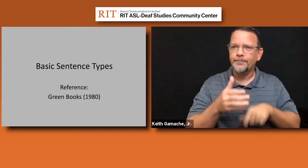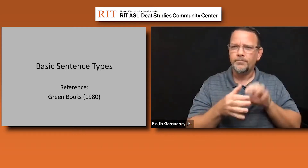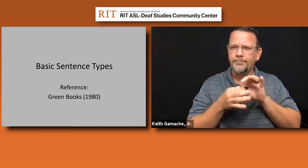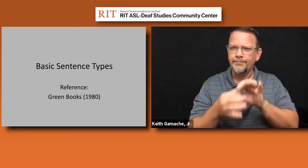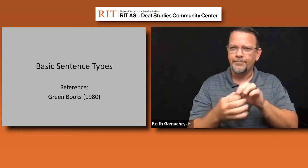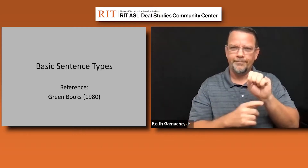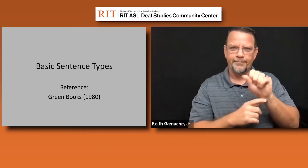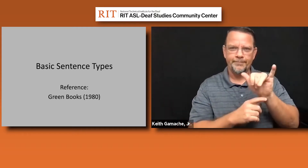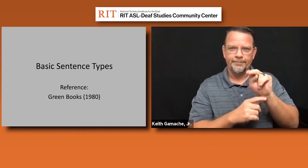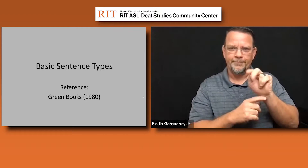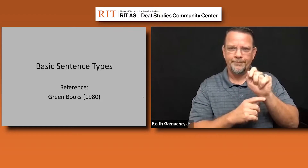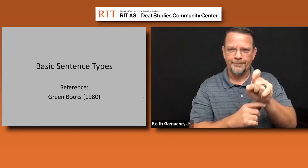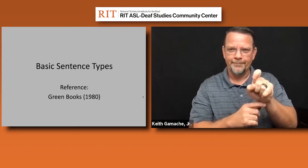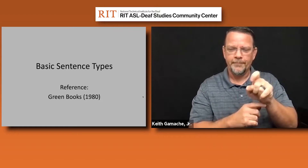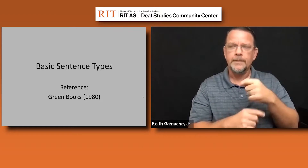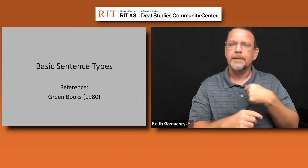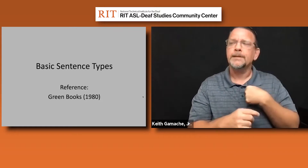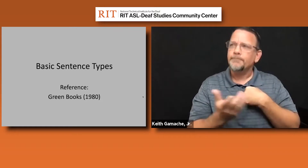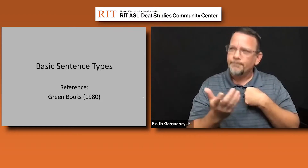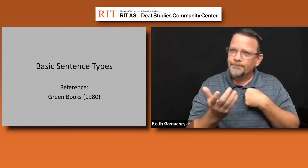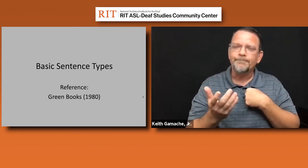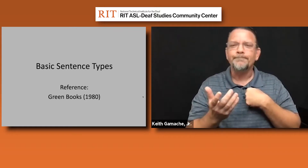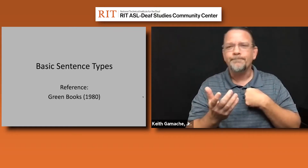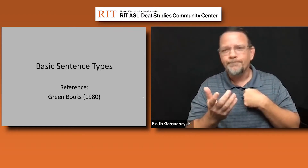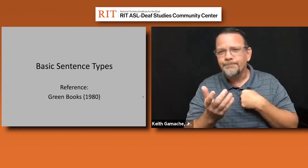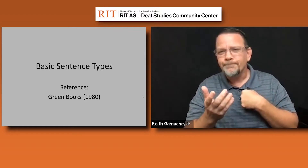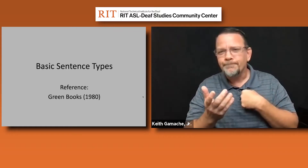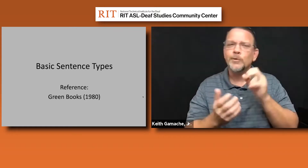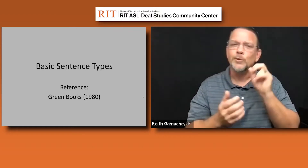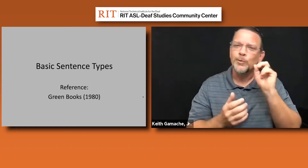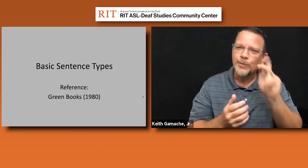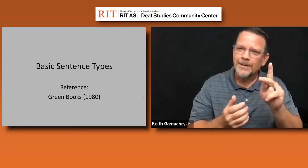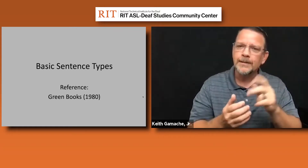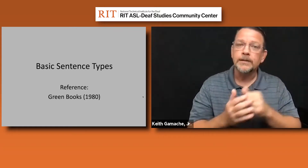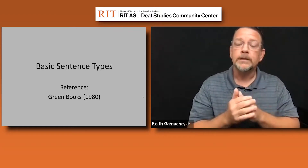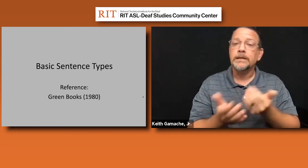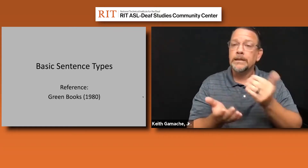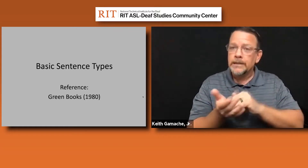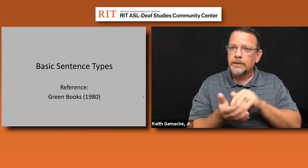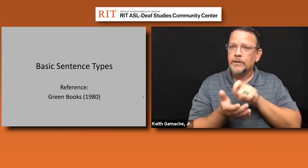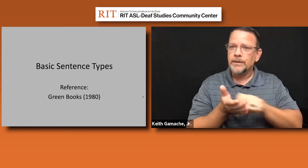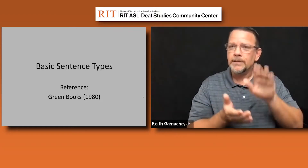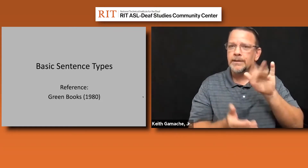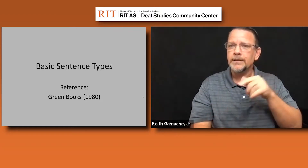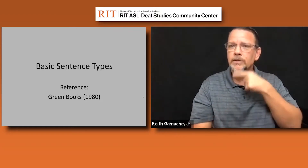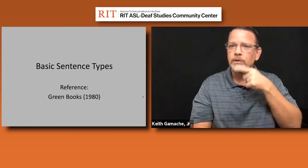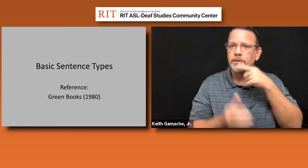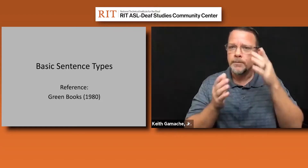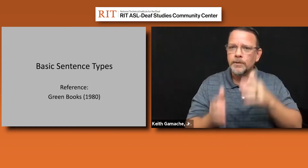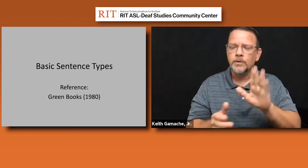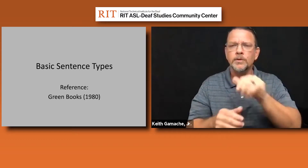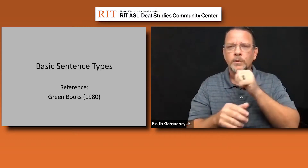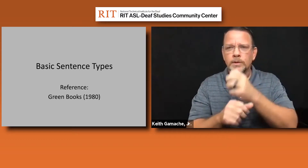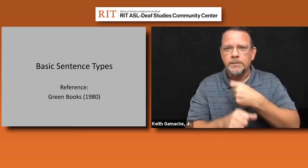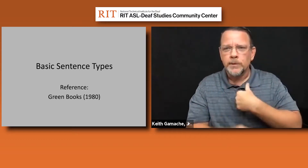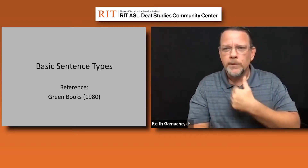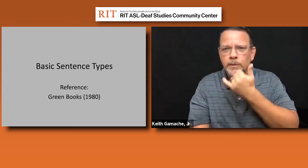Another article is about syntax, and I thought, "OK. Well, this might be a little bit further along